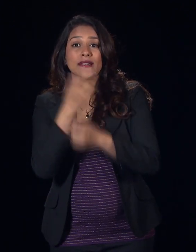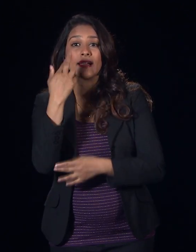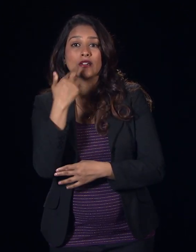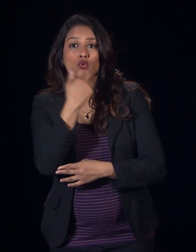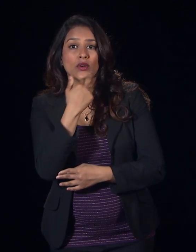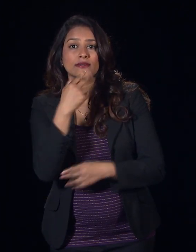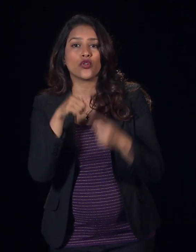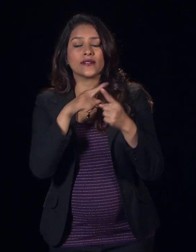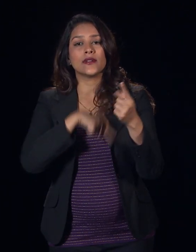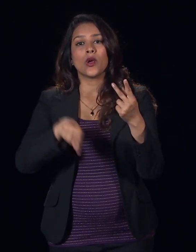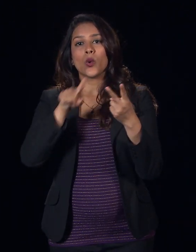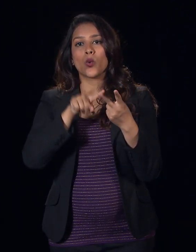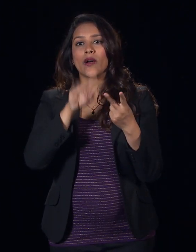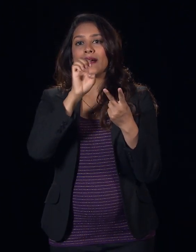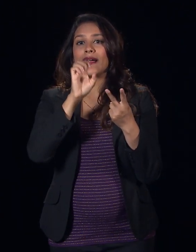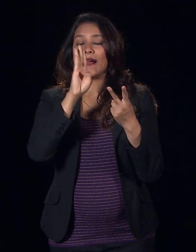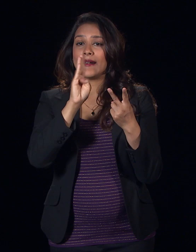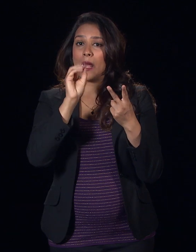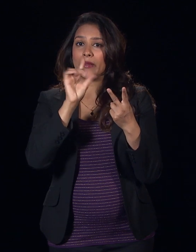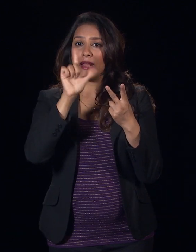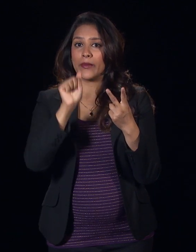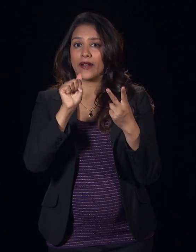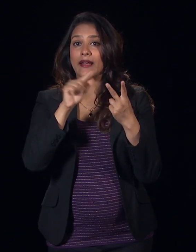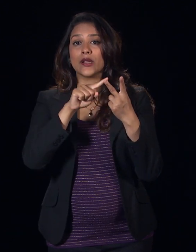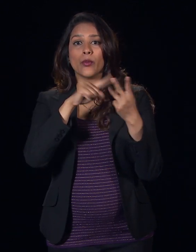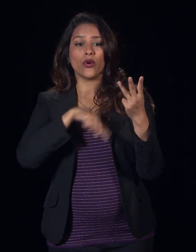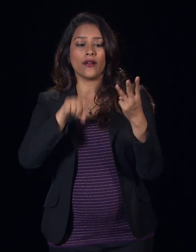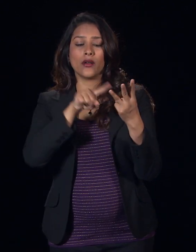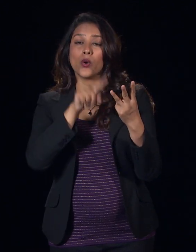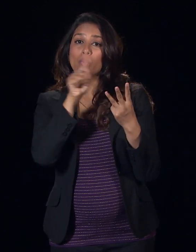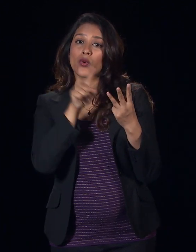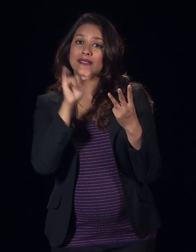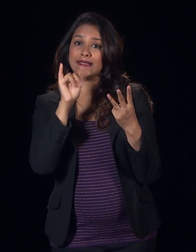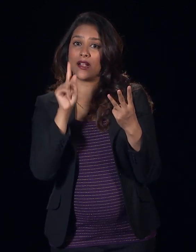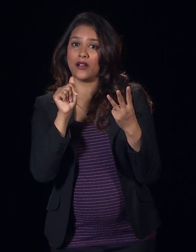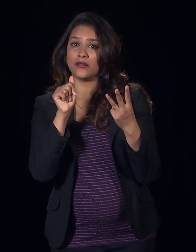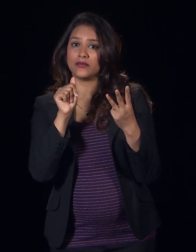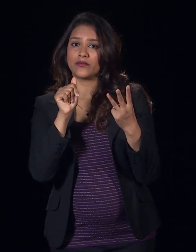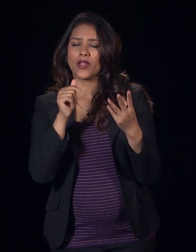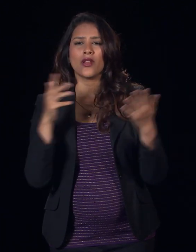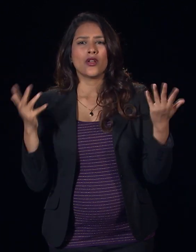in restaurants, or an epidemic like Ebola or Zika virus.